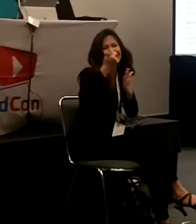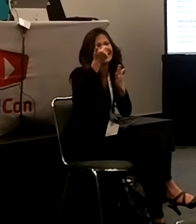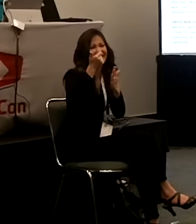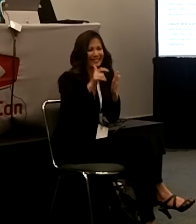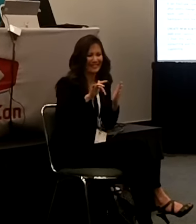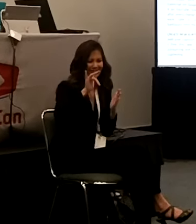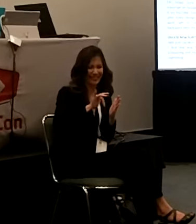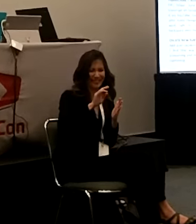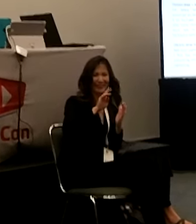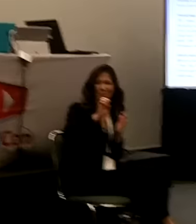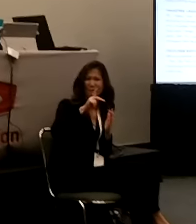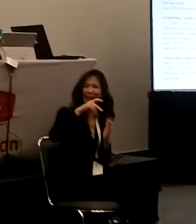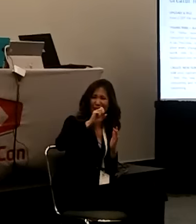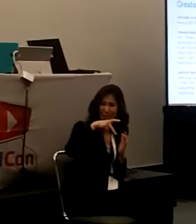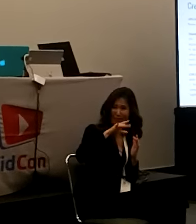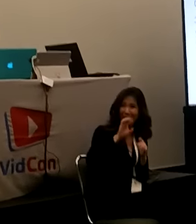You see her anger, she is so mad.